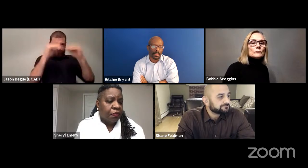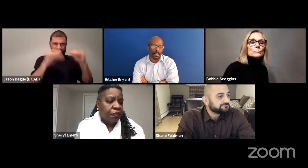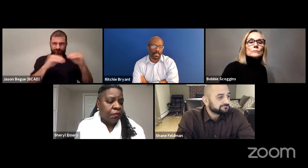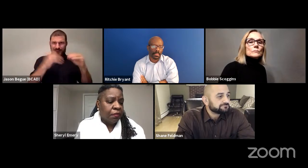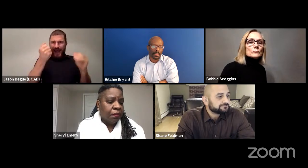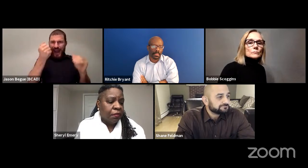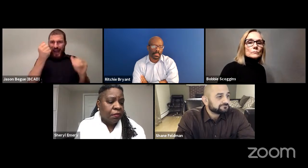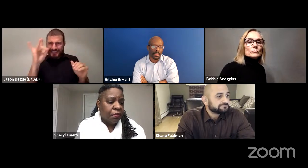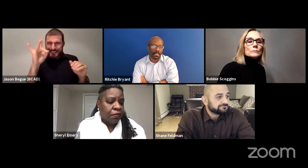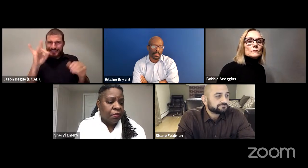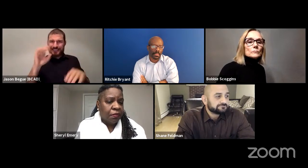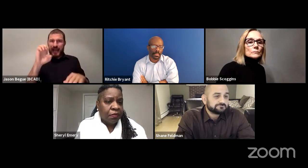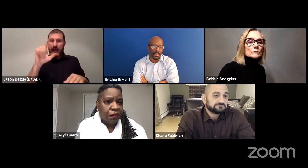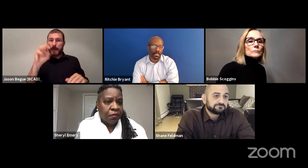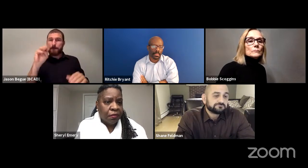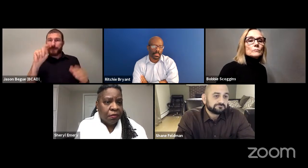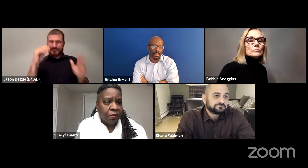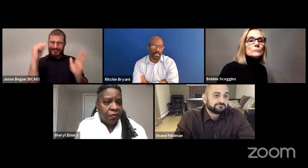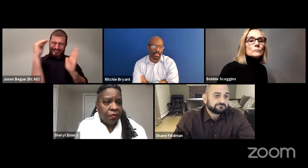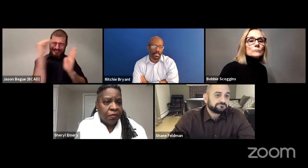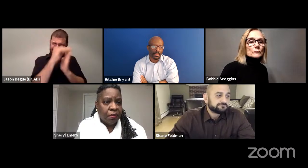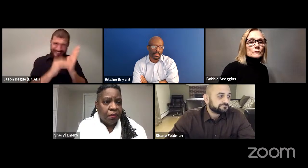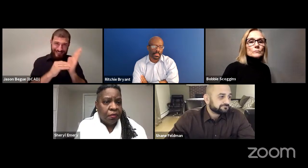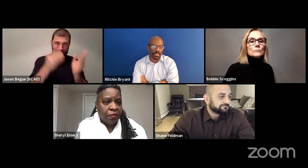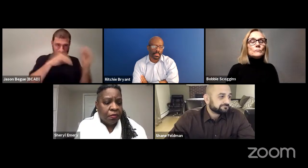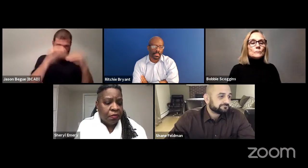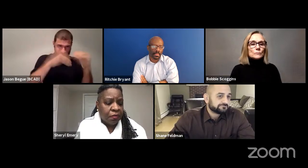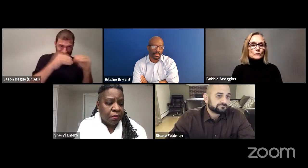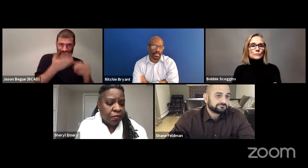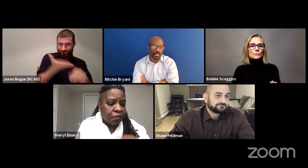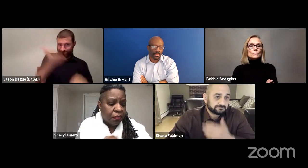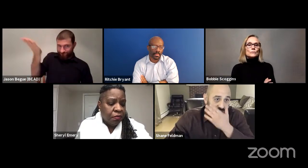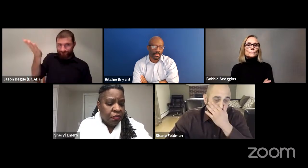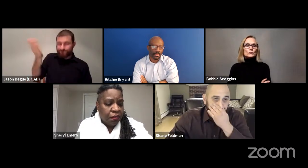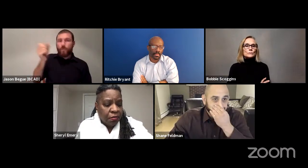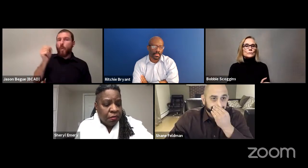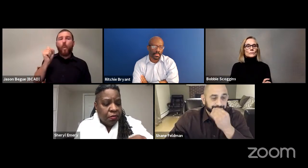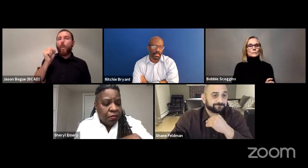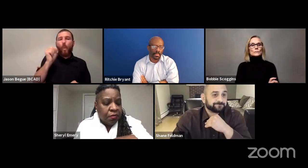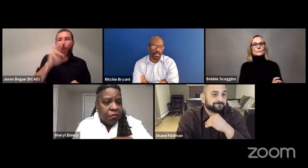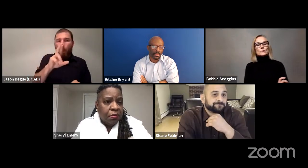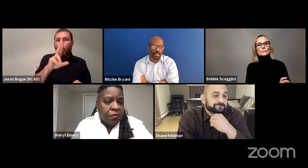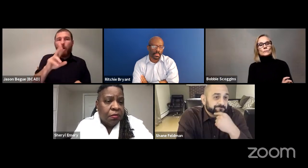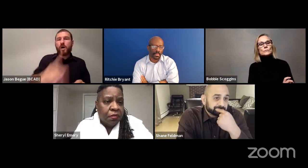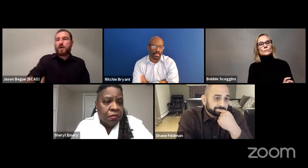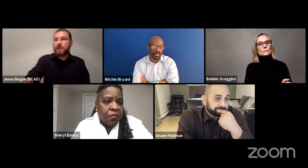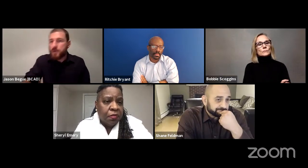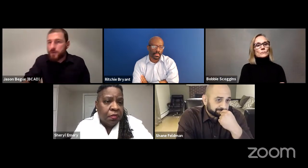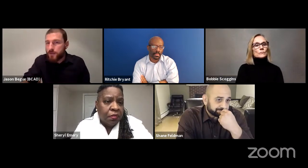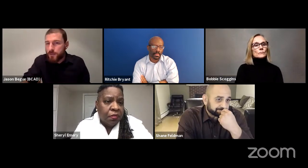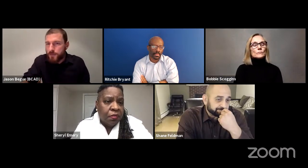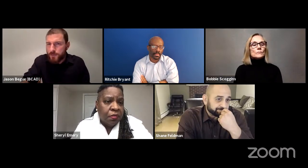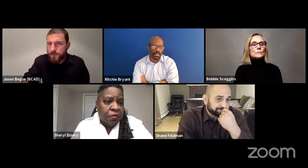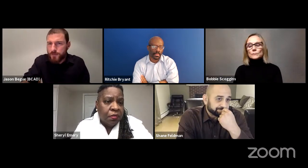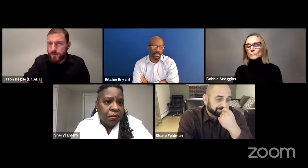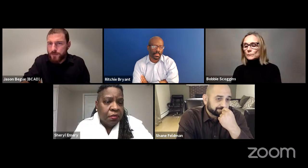bones, for lack of a better word, should those 18 elements be determined by ‑‑ hold